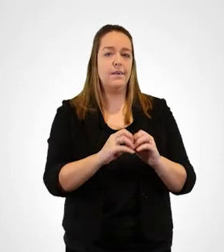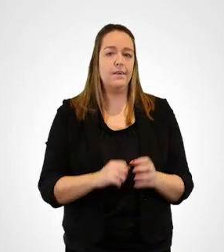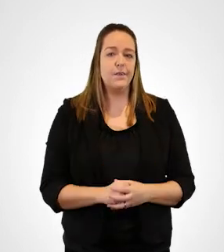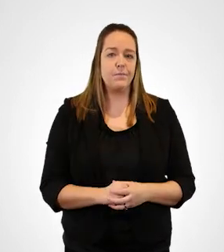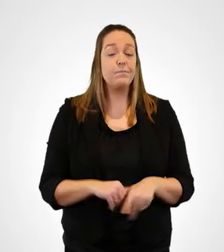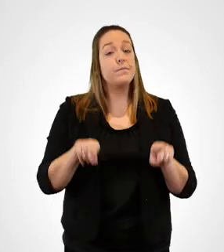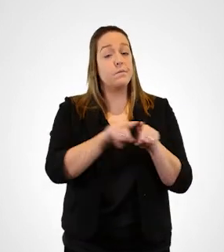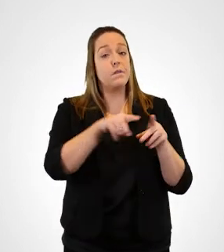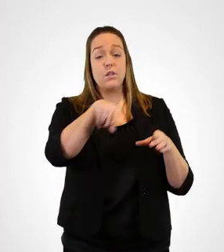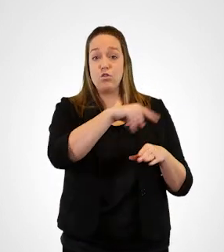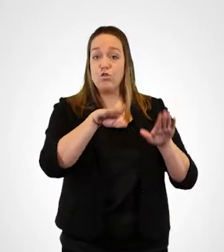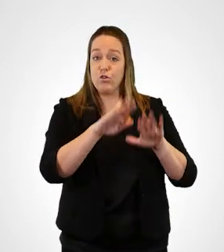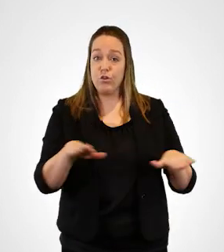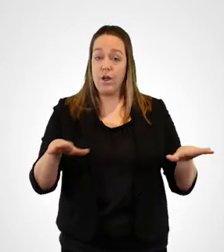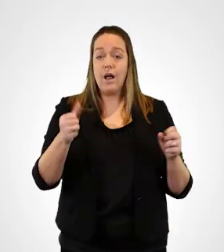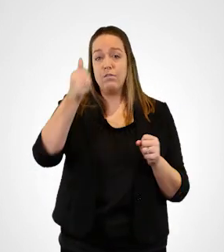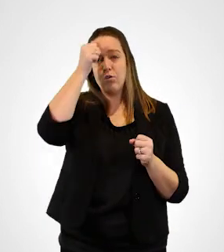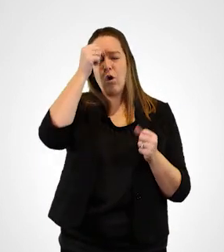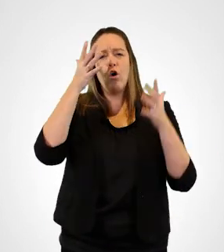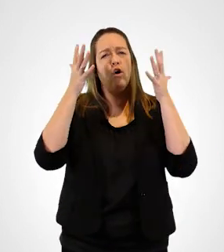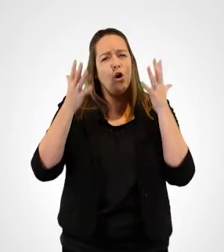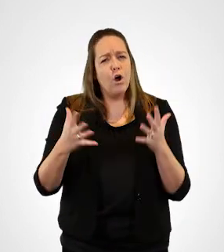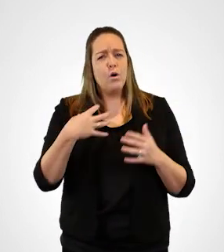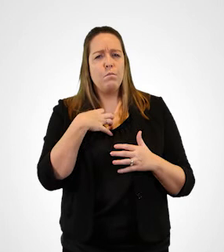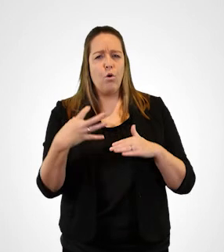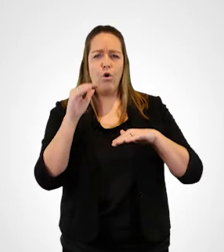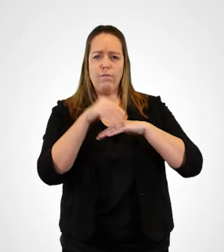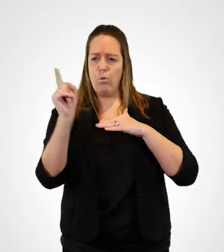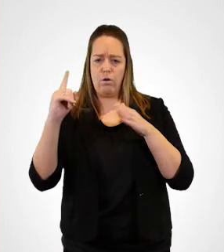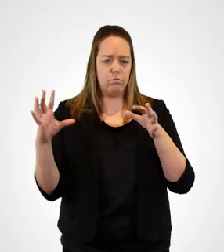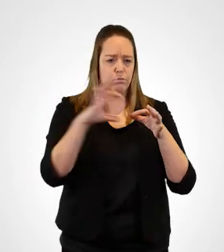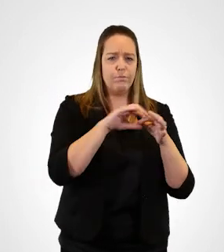They also knew much more about the legality or otherwise of English spelling.